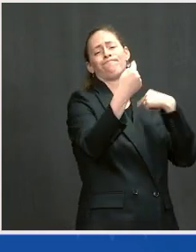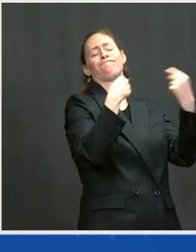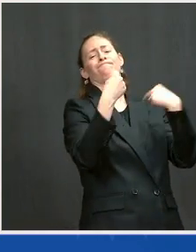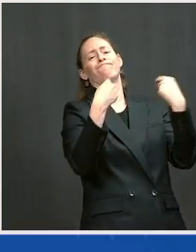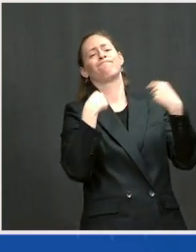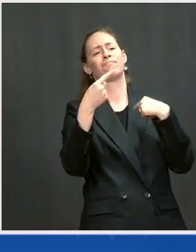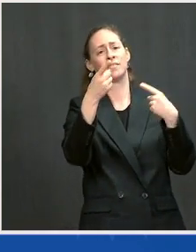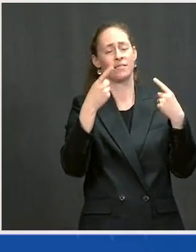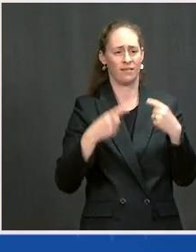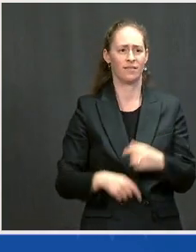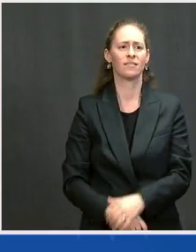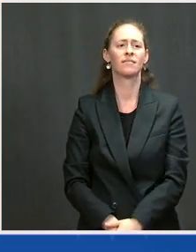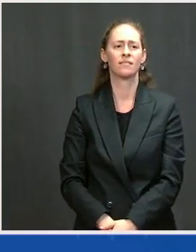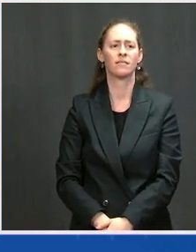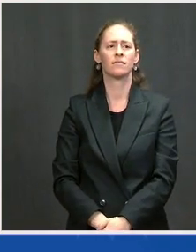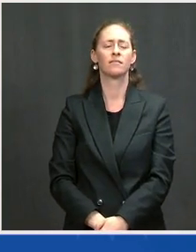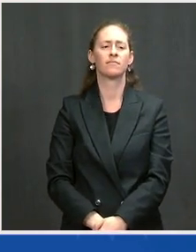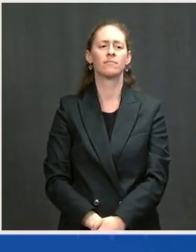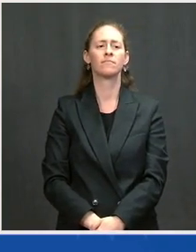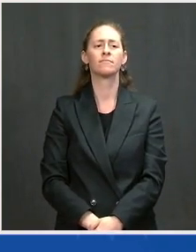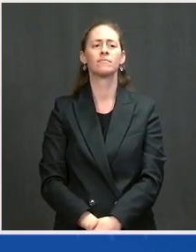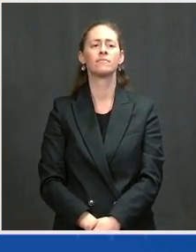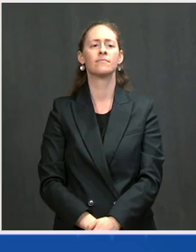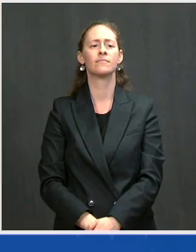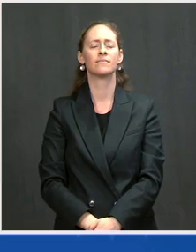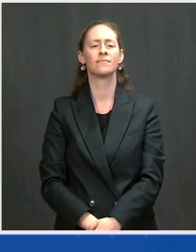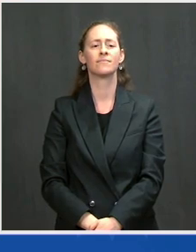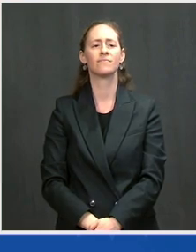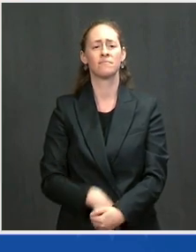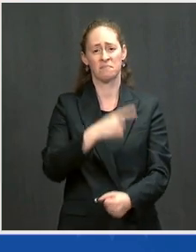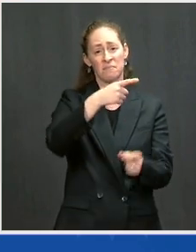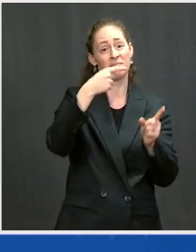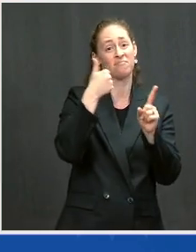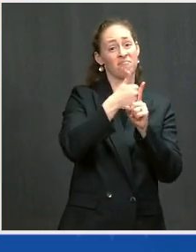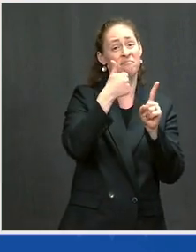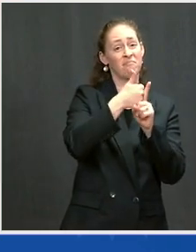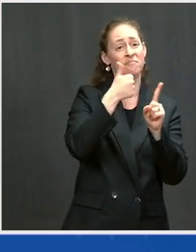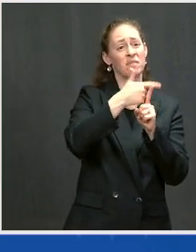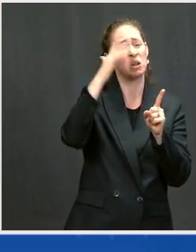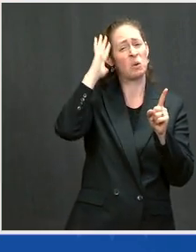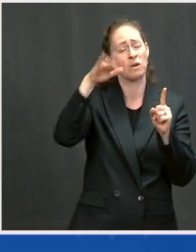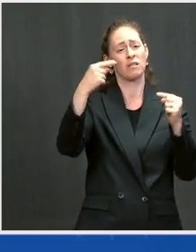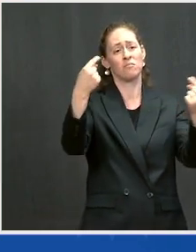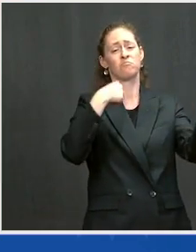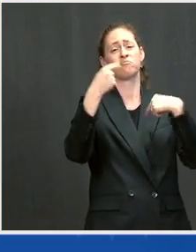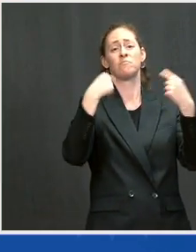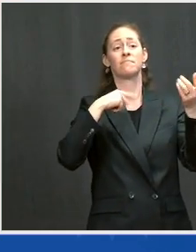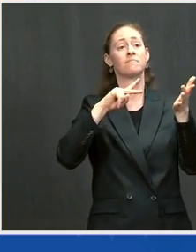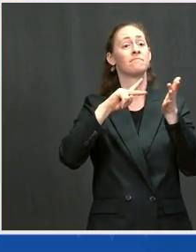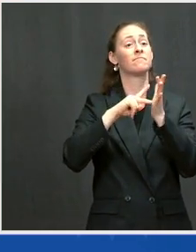with full knowledge of the danger, First Lieutenant Puckett intentionally ran across an open area three times to draw enemy fire,